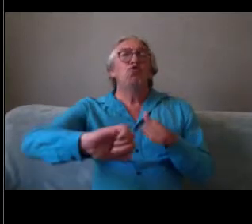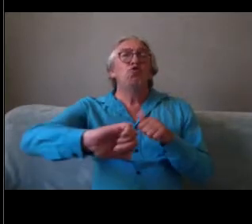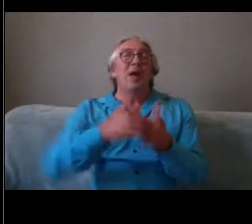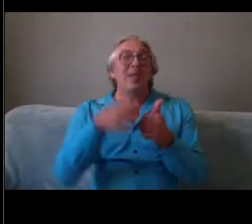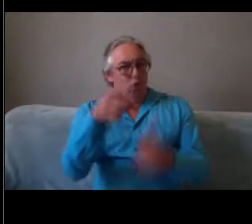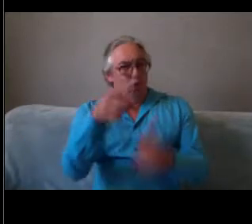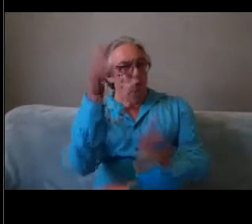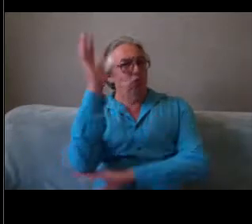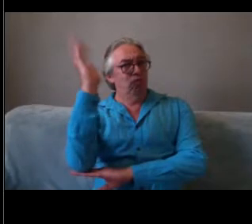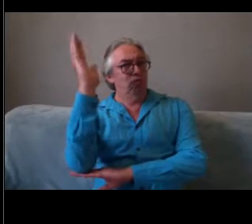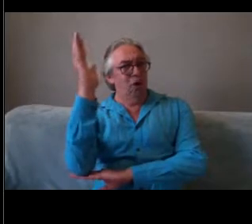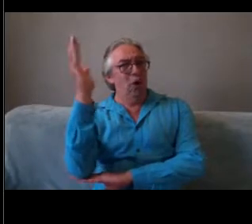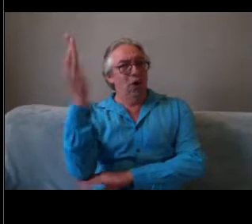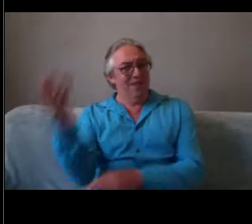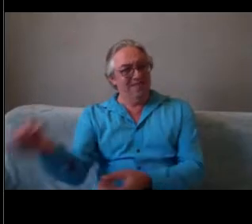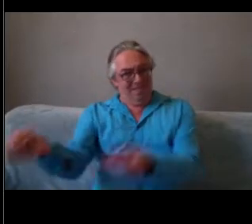Can you hear me well?